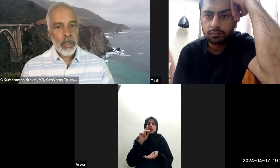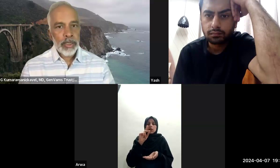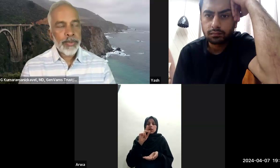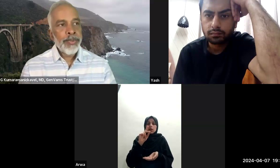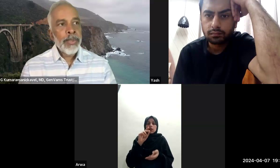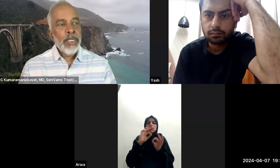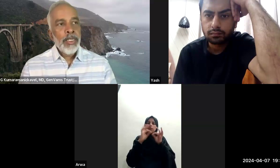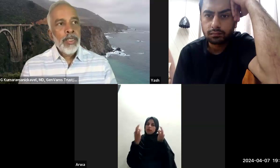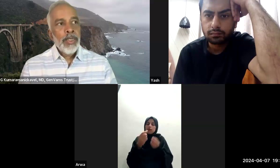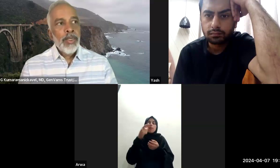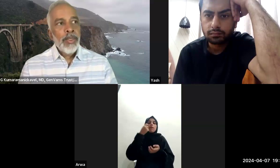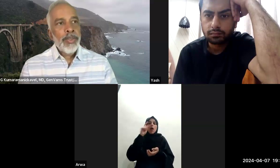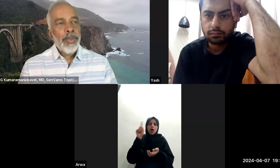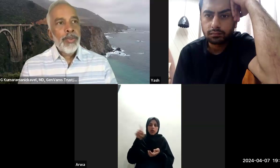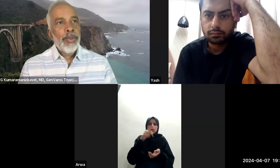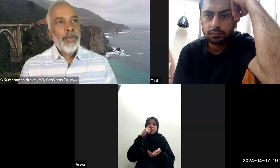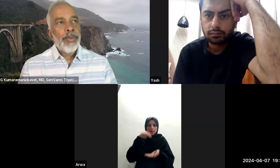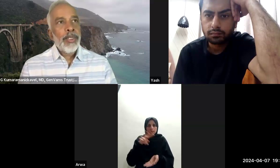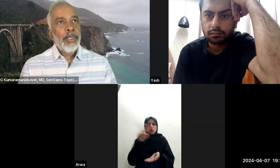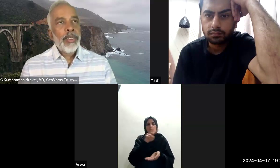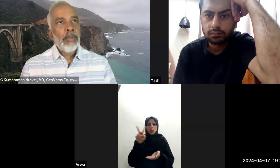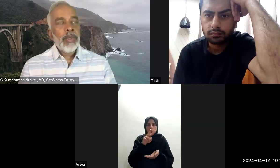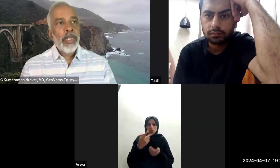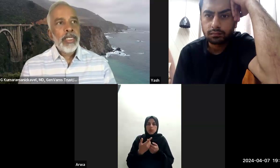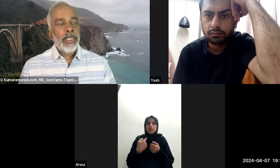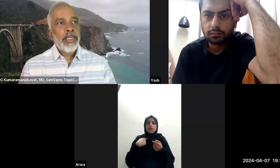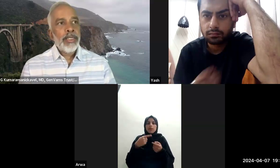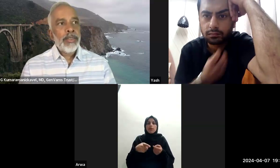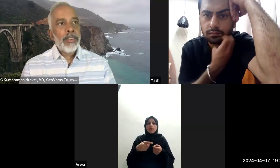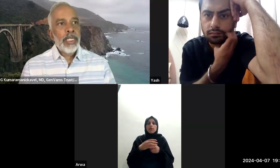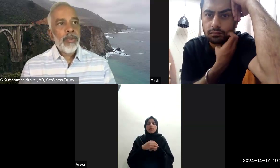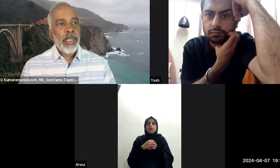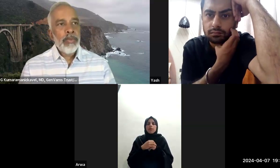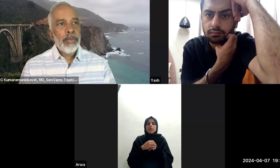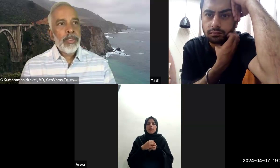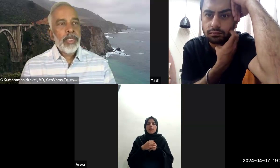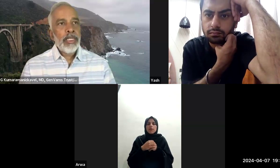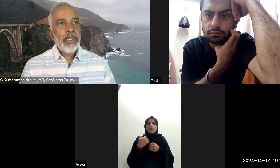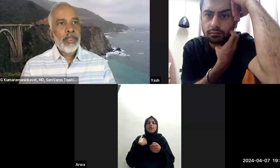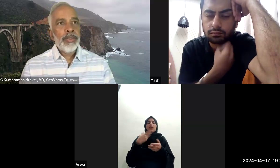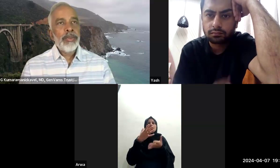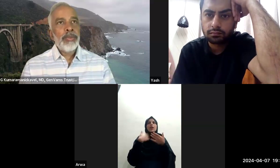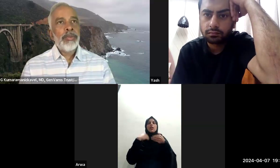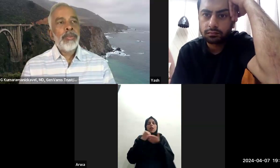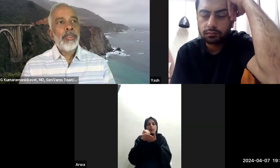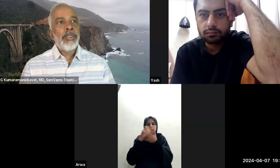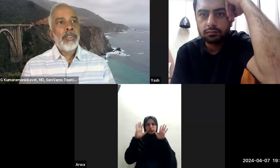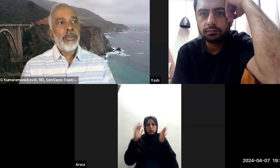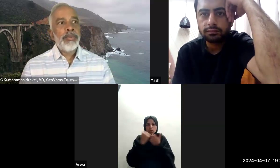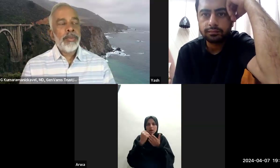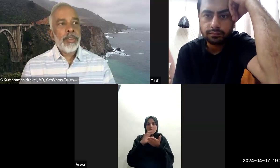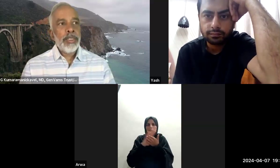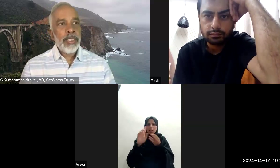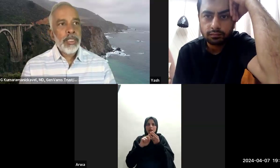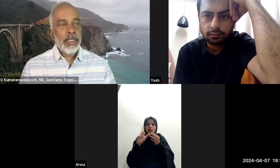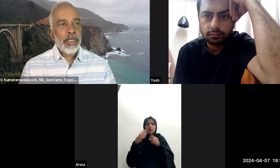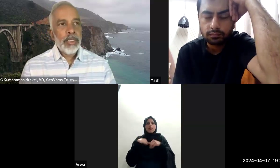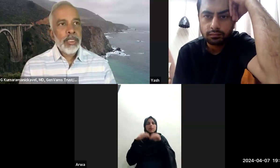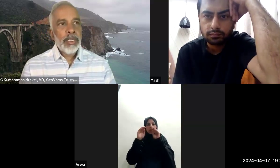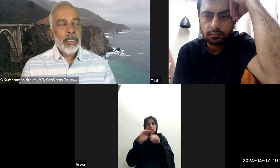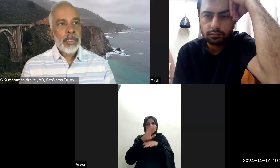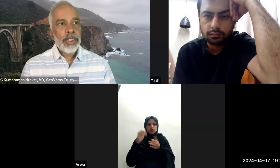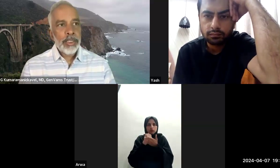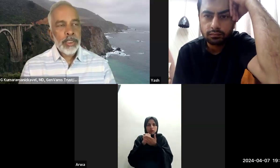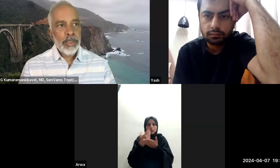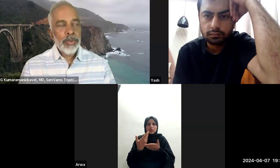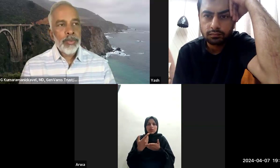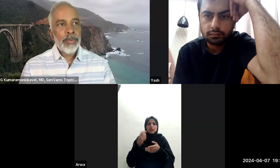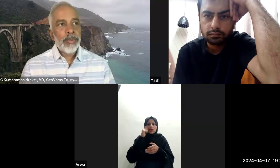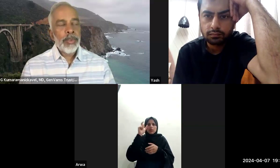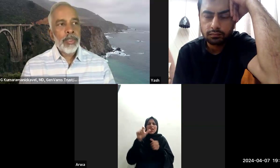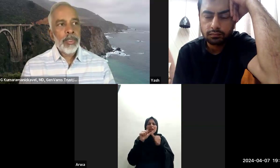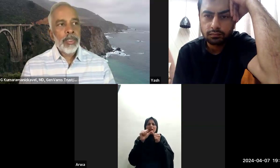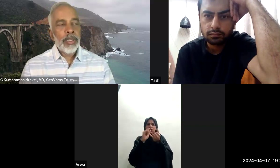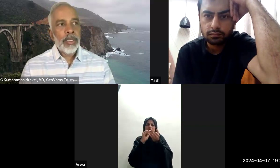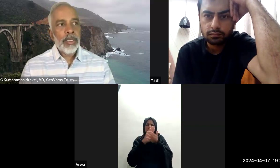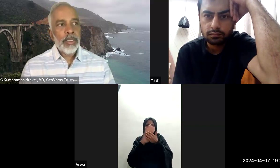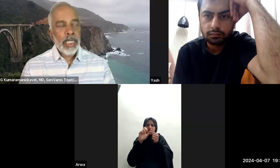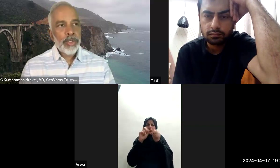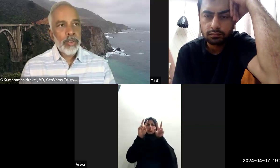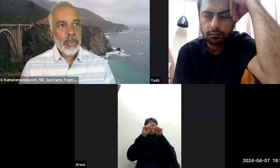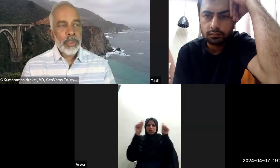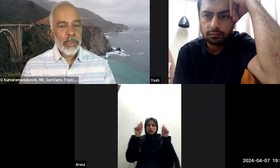daughter. so I'm quite trying to help him to get into the Usher Syndrome Natural Cause of